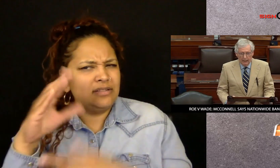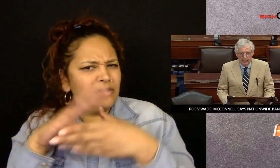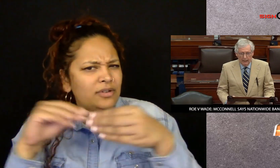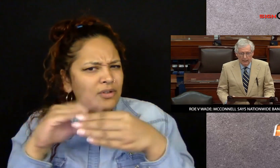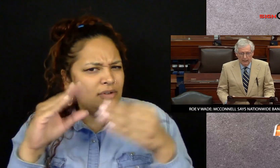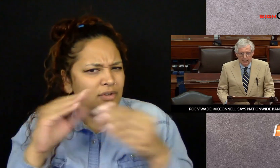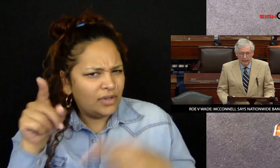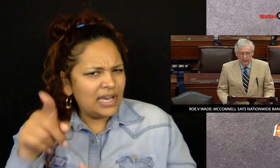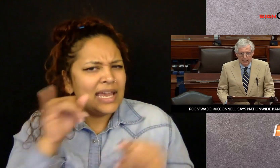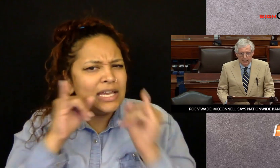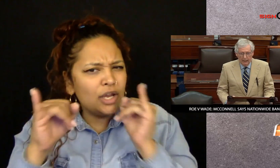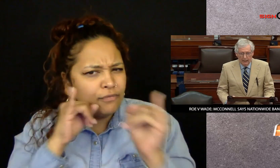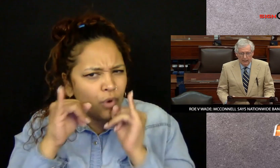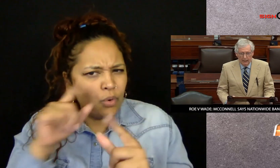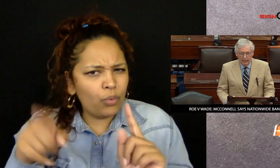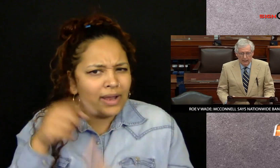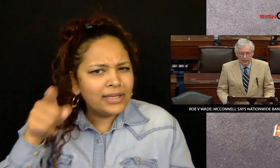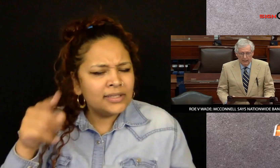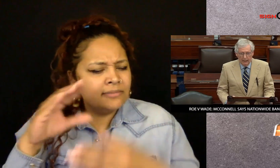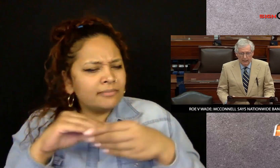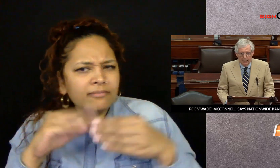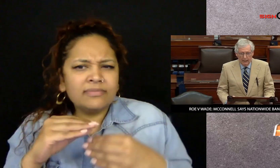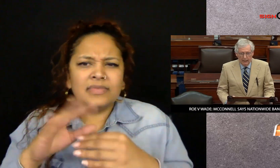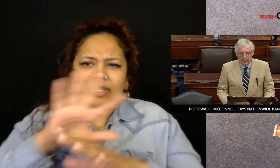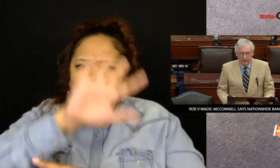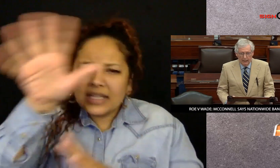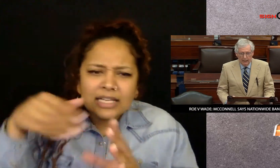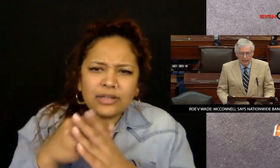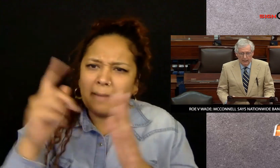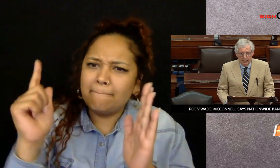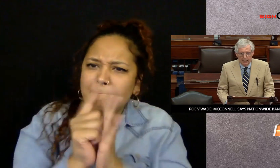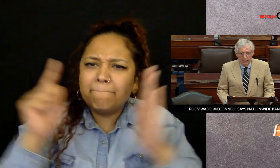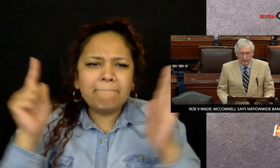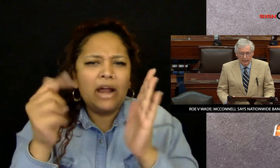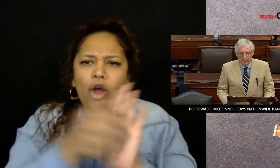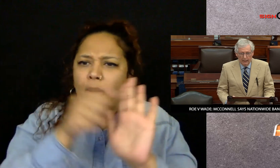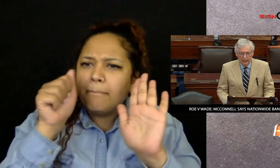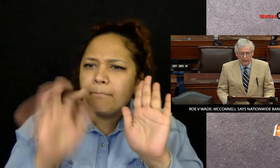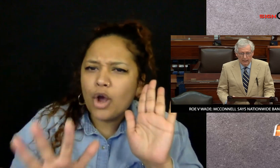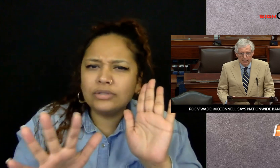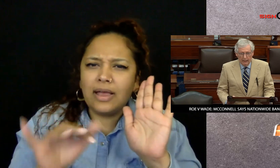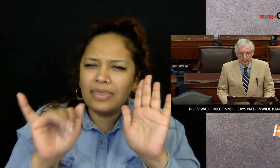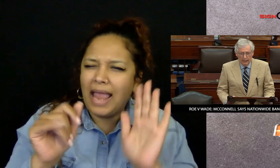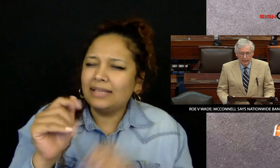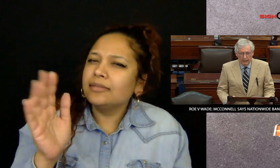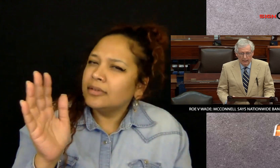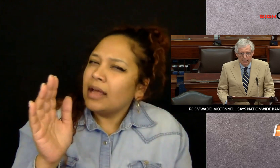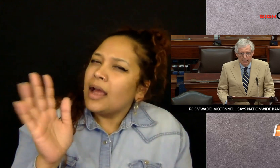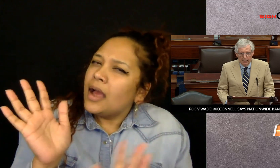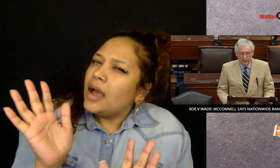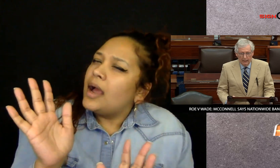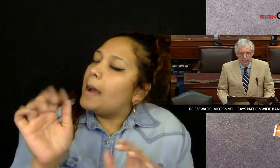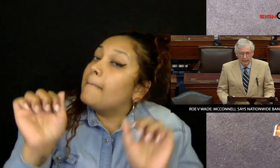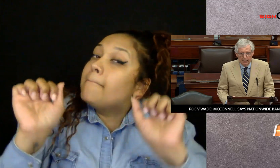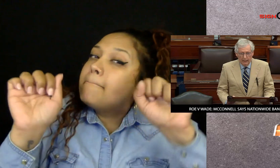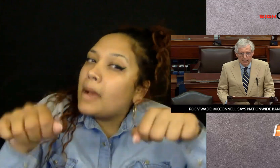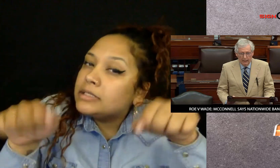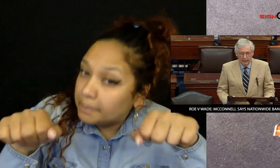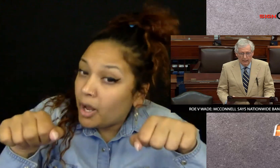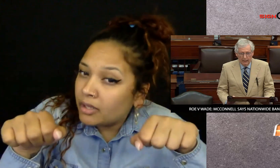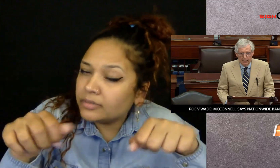eyebrows to raise in a recent interview when he said a nationwide ban on abortions is theoretically